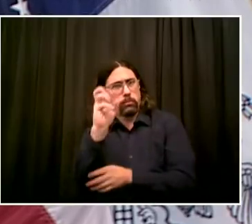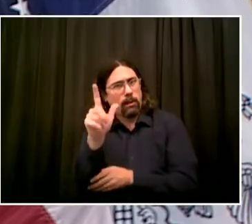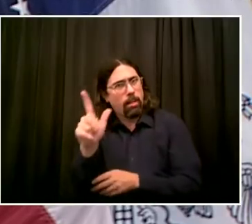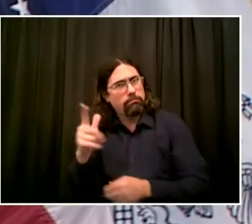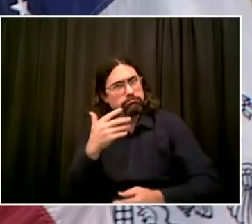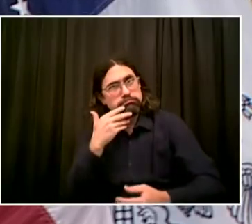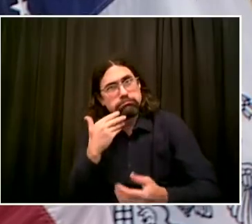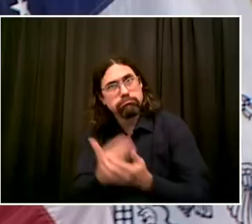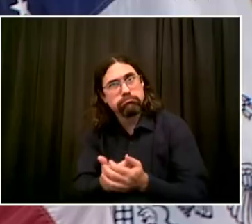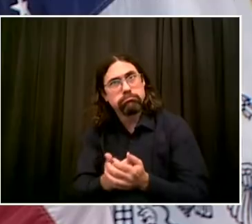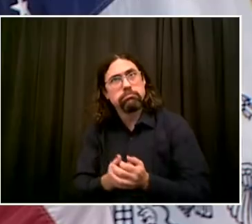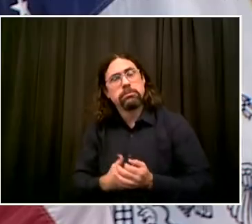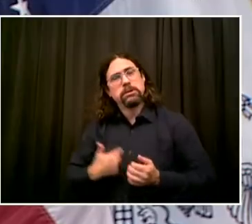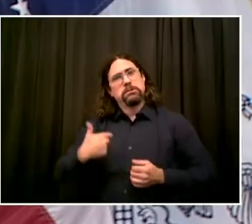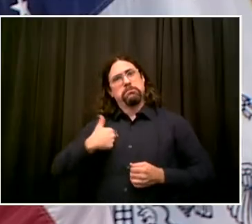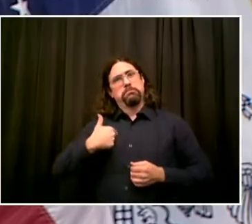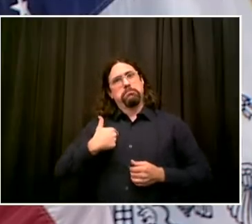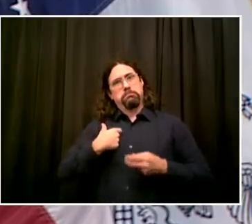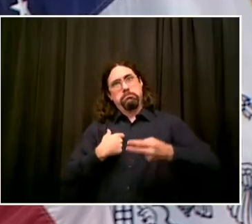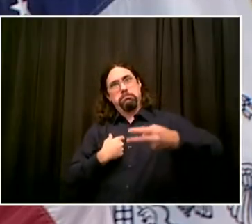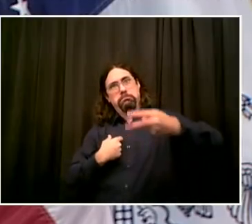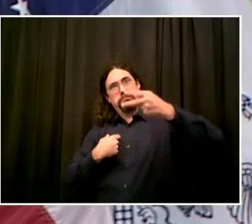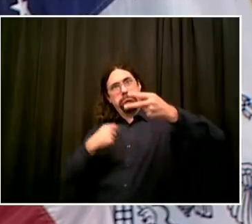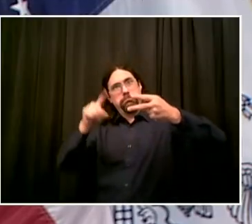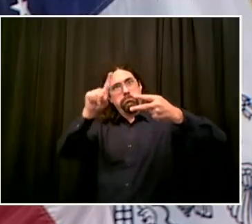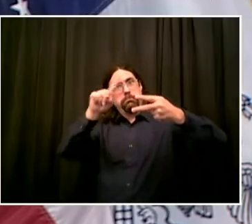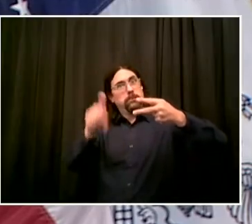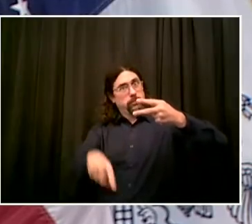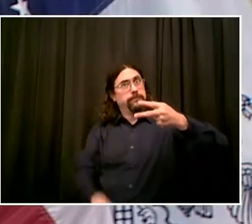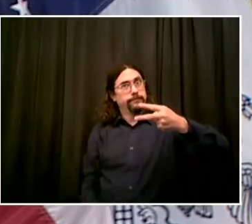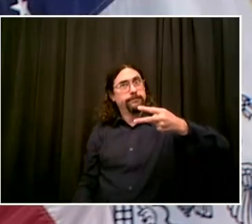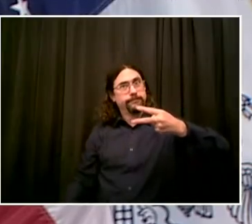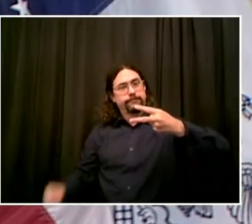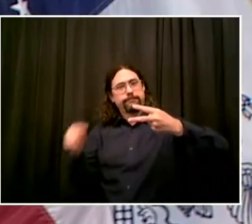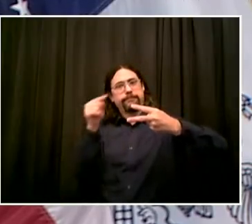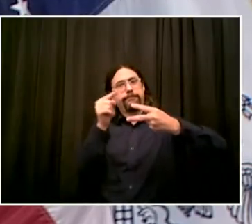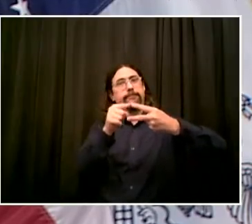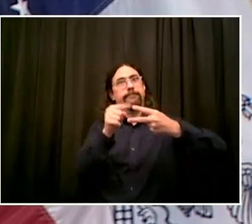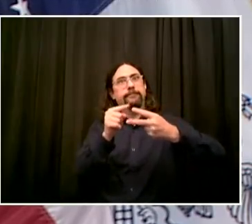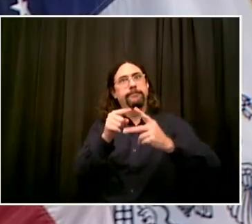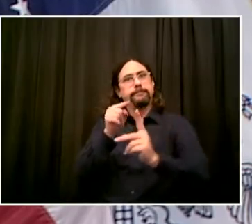IS THAT AS ONE CAN BE. AMEN. O TW